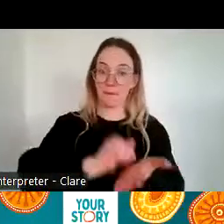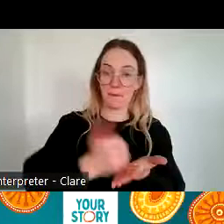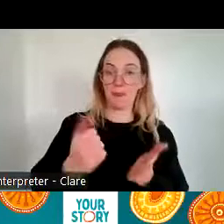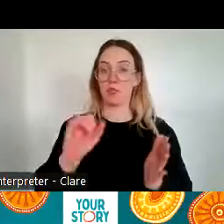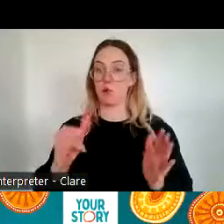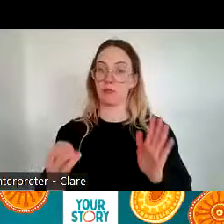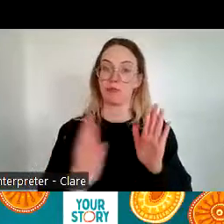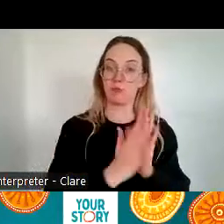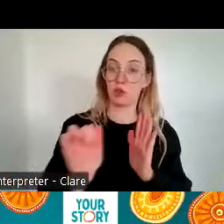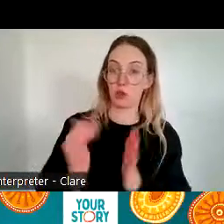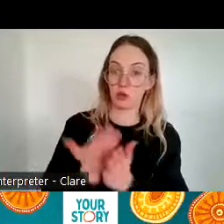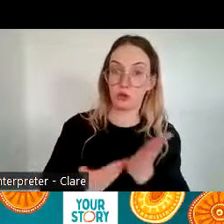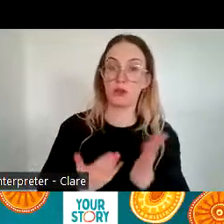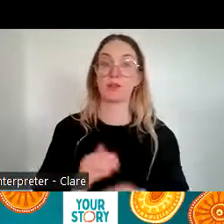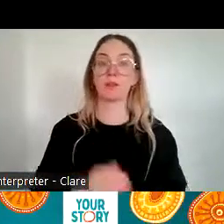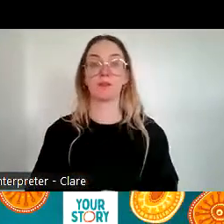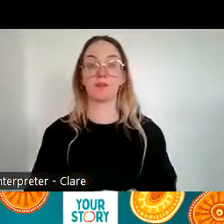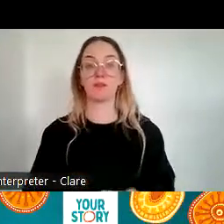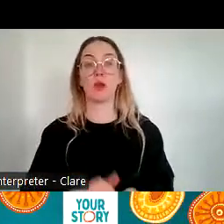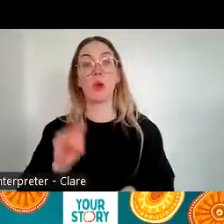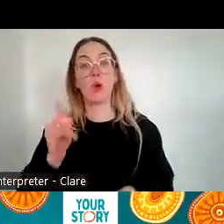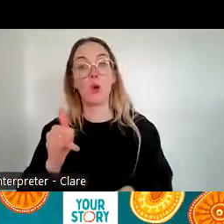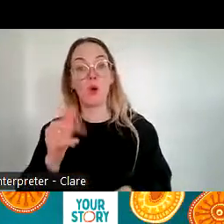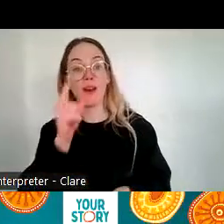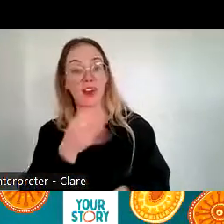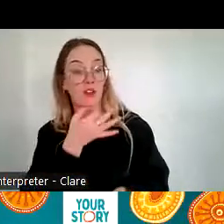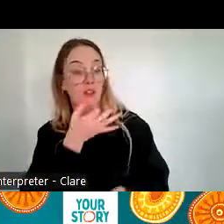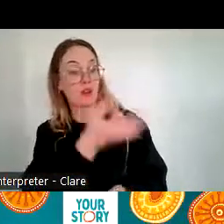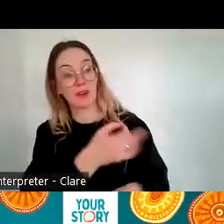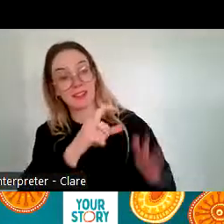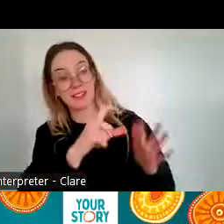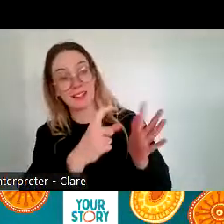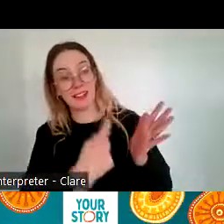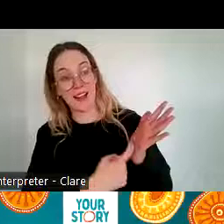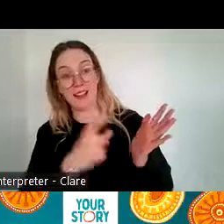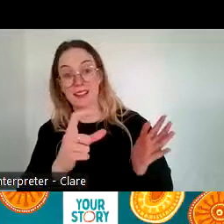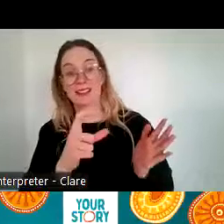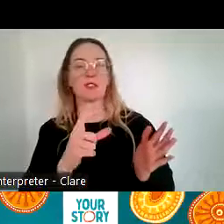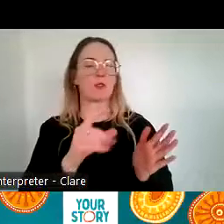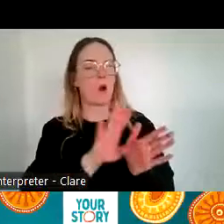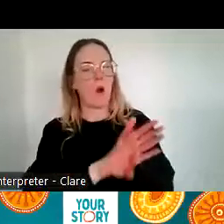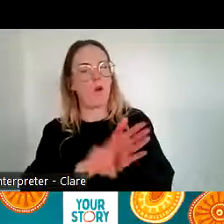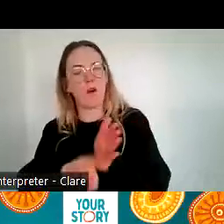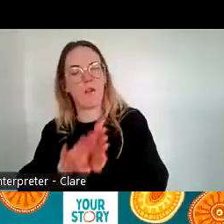be done requesting the Royal Commission to keep all parts of your story private and confidential.